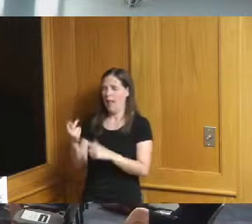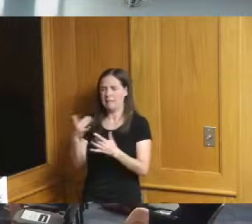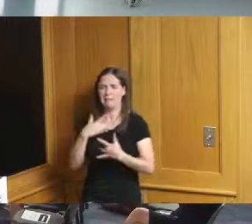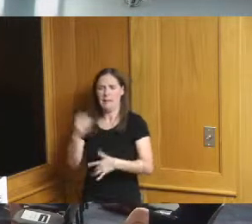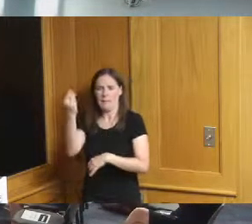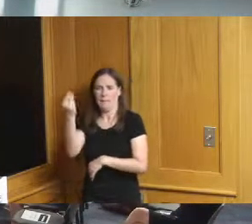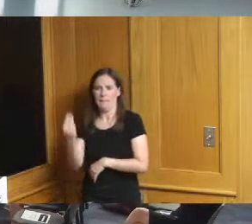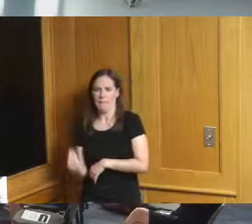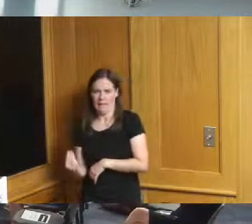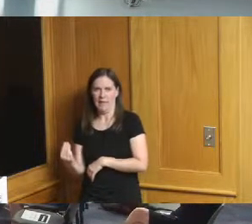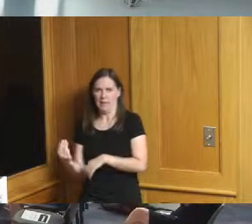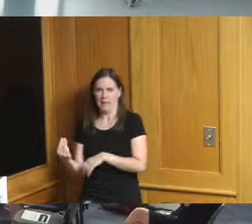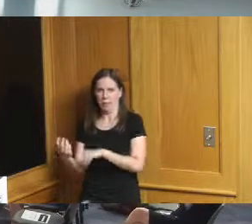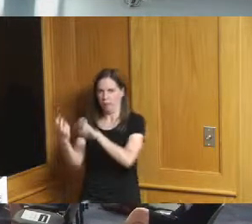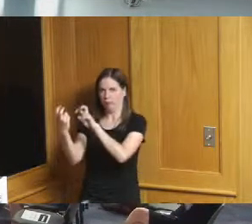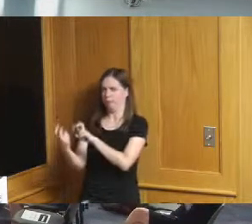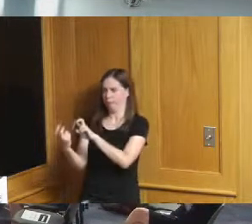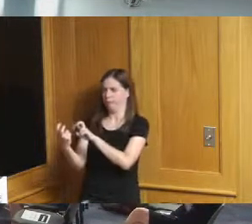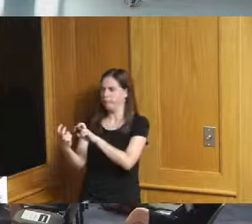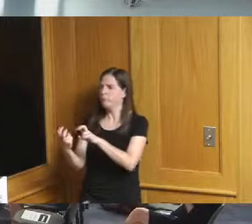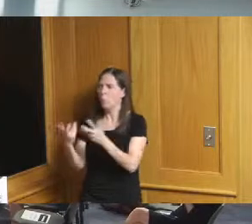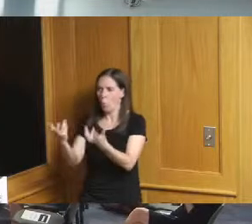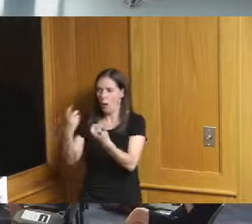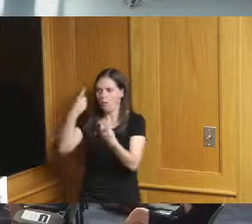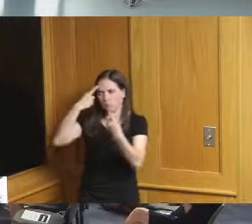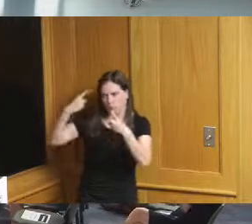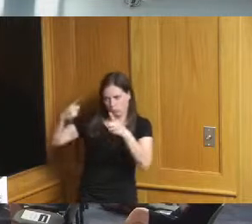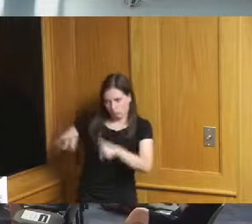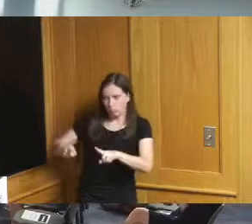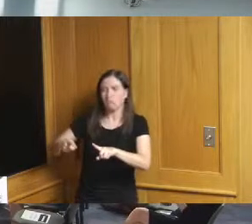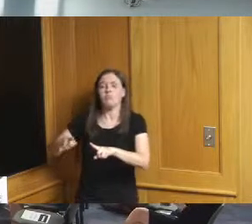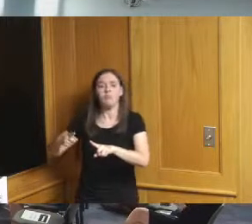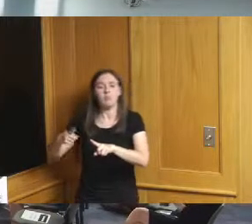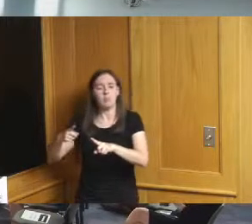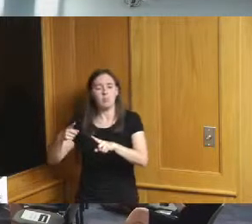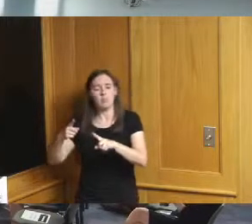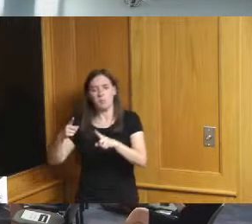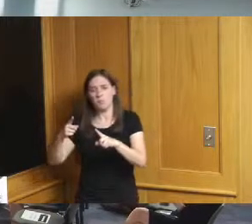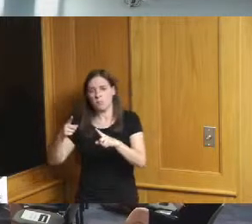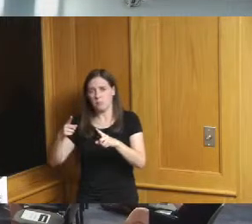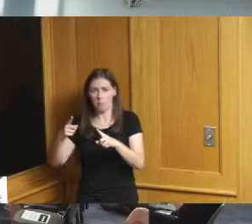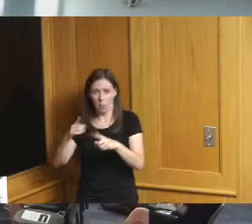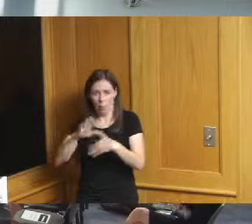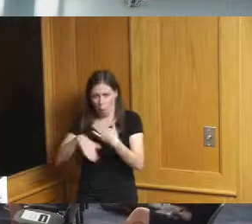get some kind of um agreement or understanding from each um Commissioner on when we look at